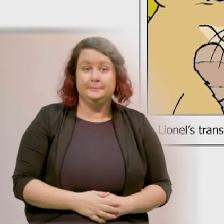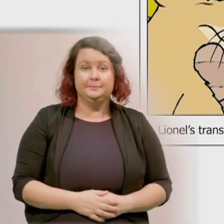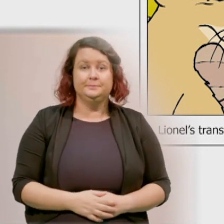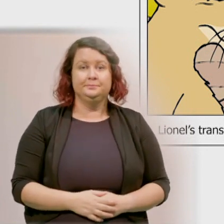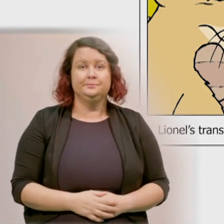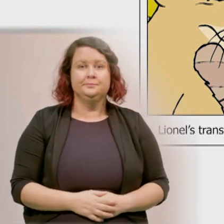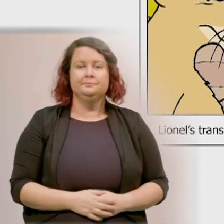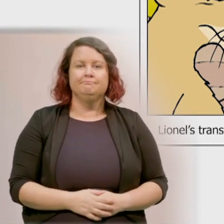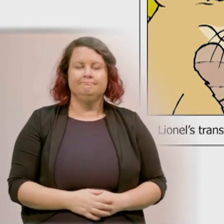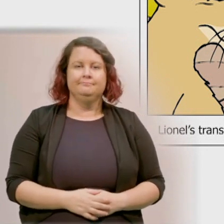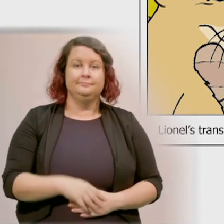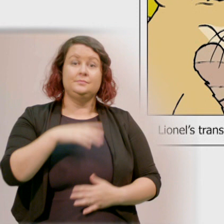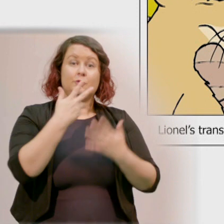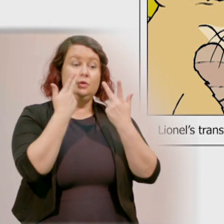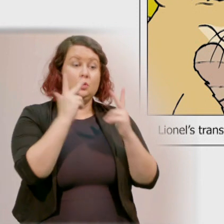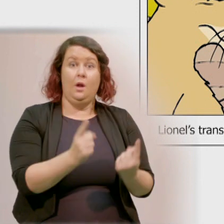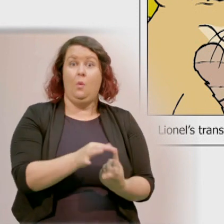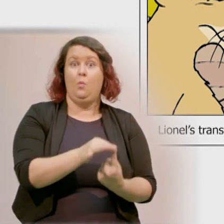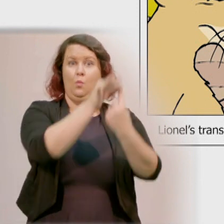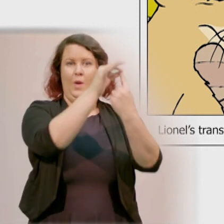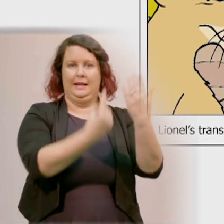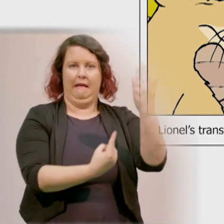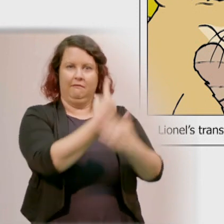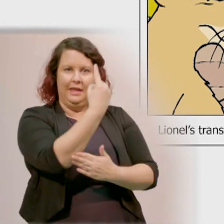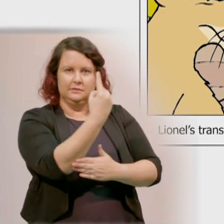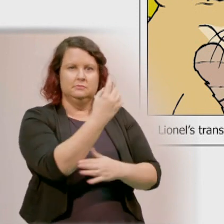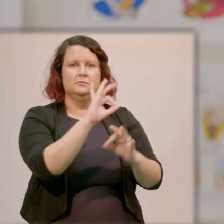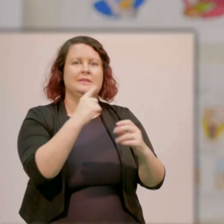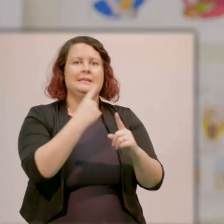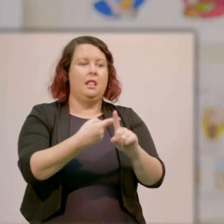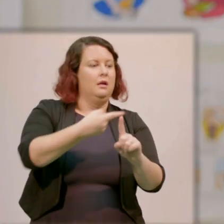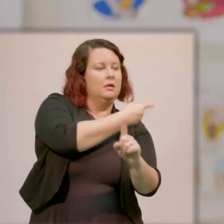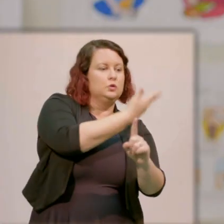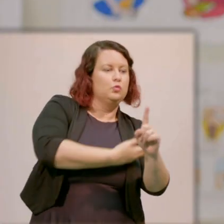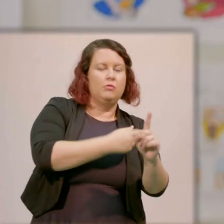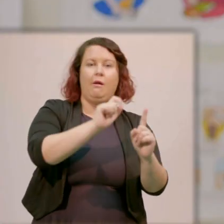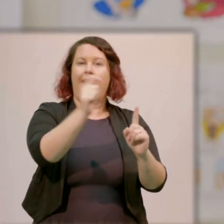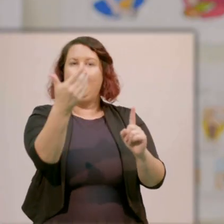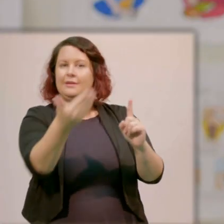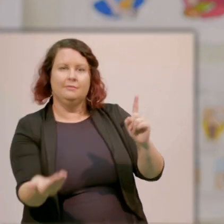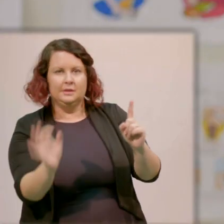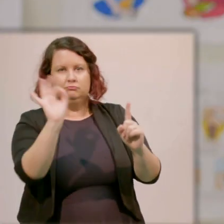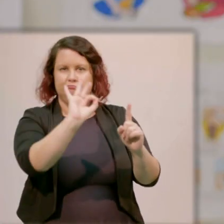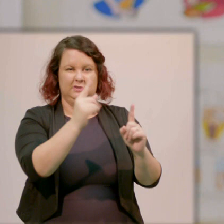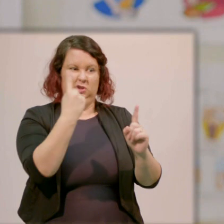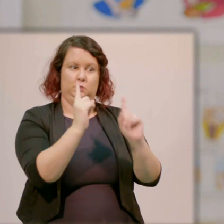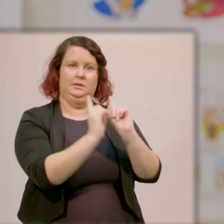What about the text structure of the daily cartoon? This is a single event. It is a point in time event,